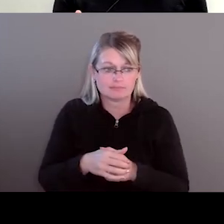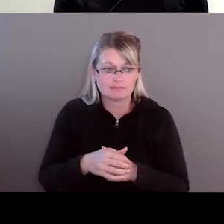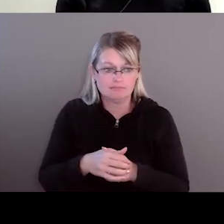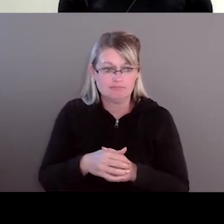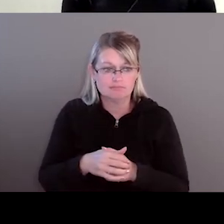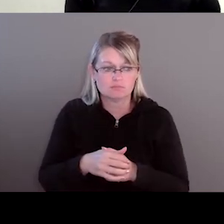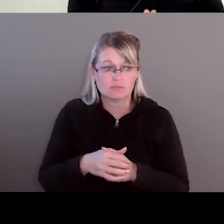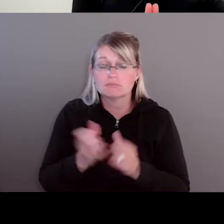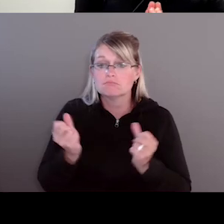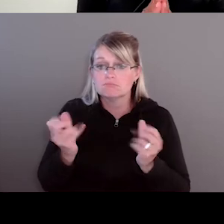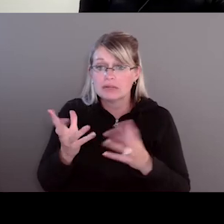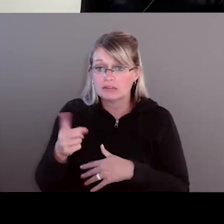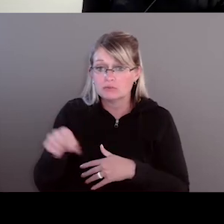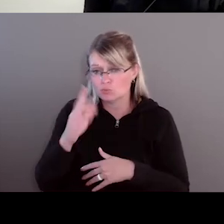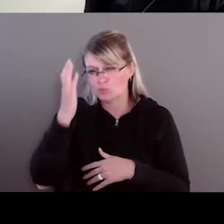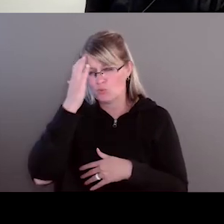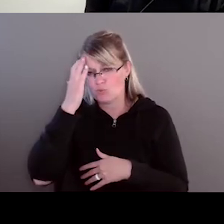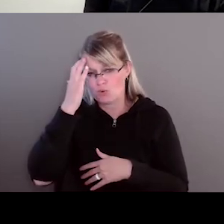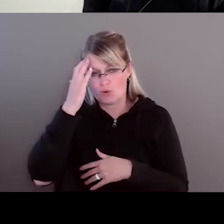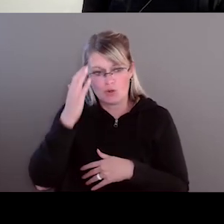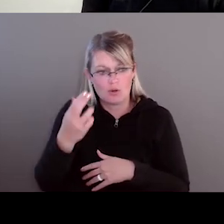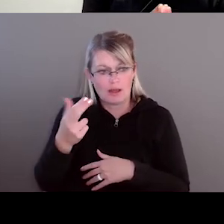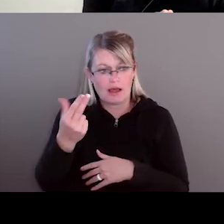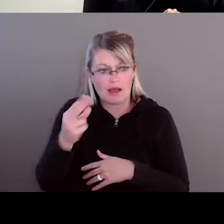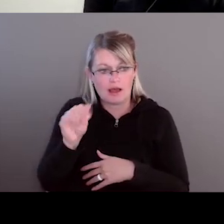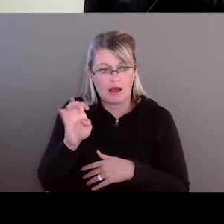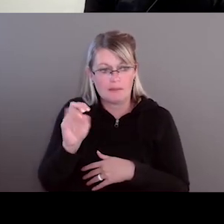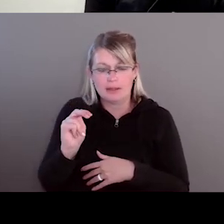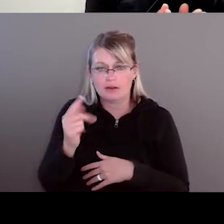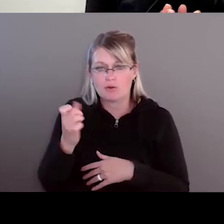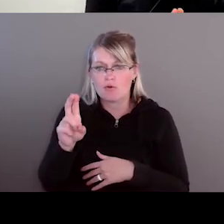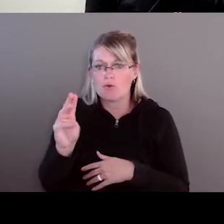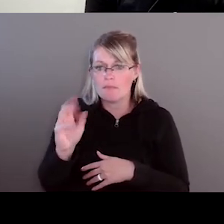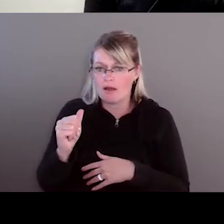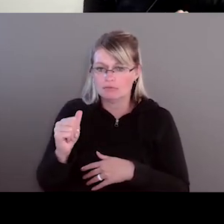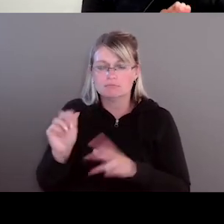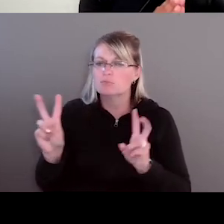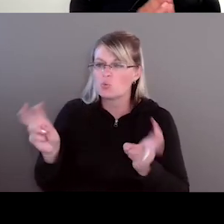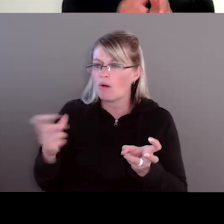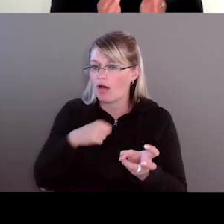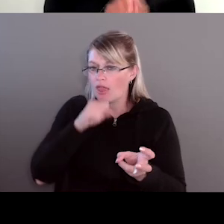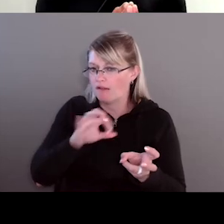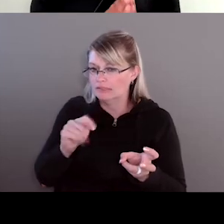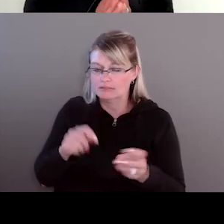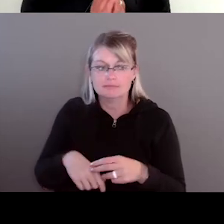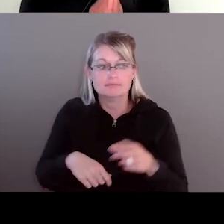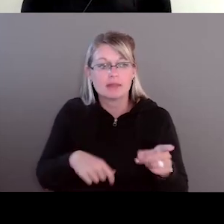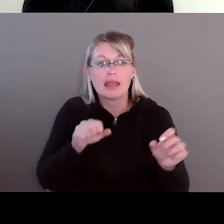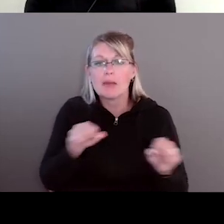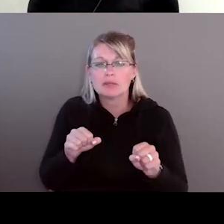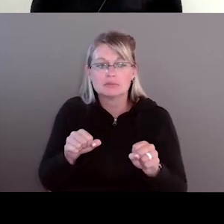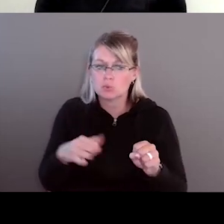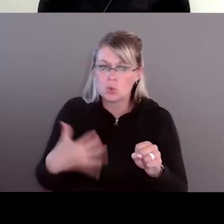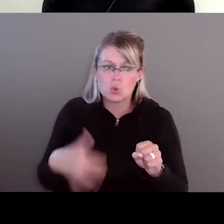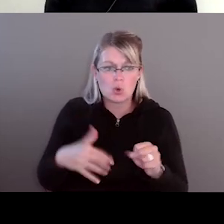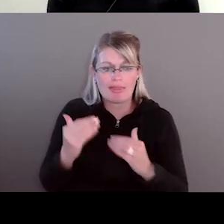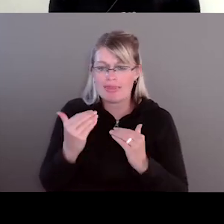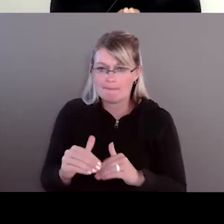Many of you know half and Haben Girma she says ableism is incredibly limiting and we need to